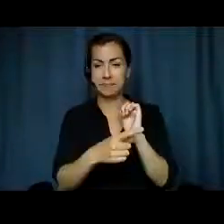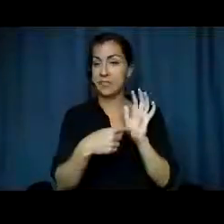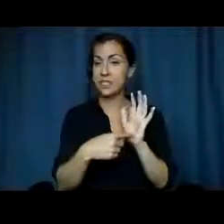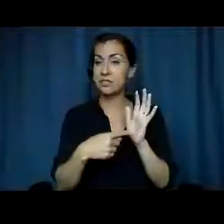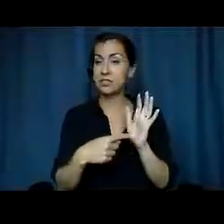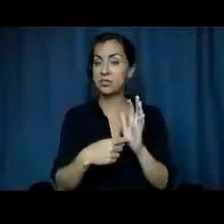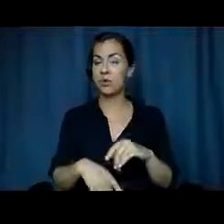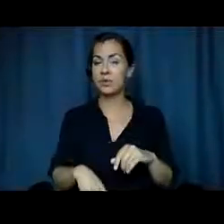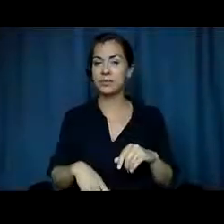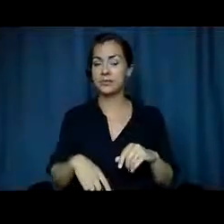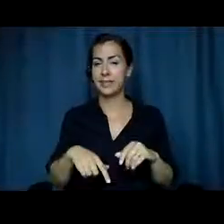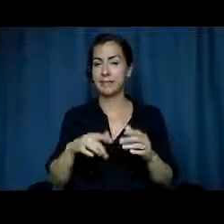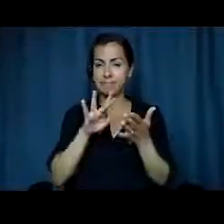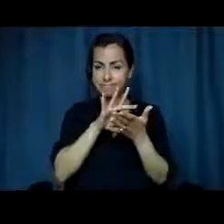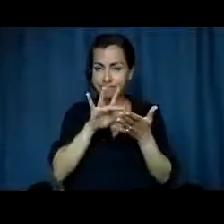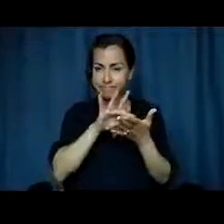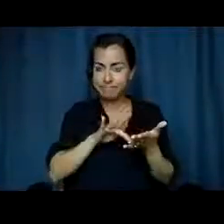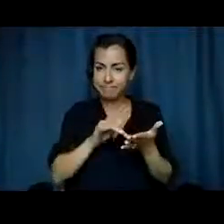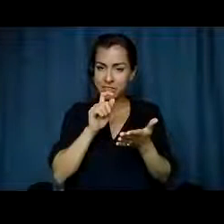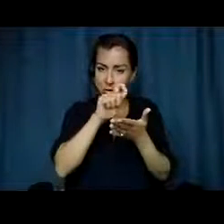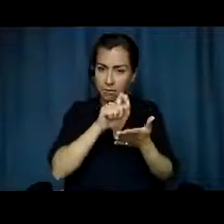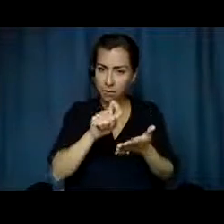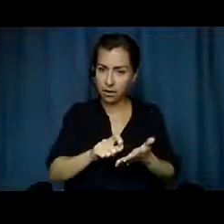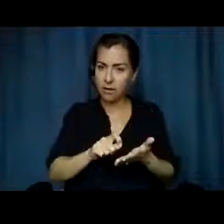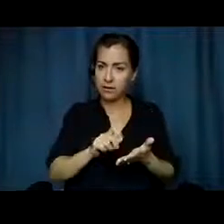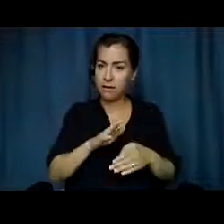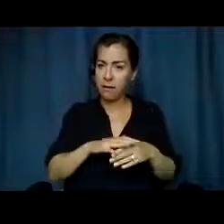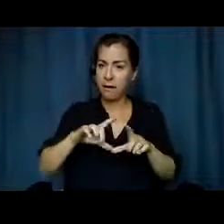people who are out on probation, people who just have felony